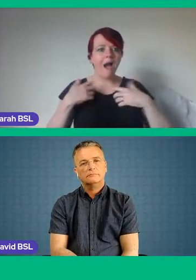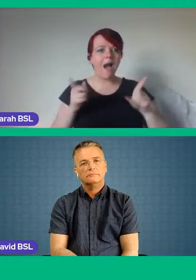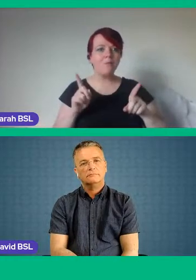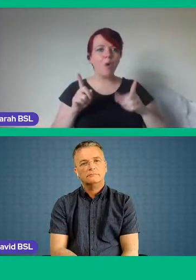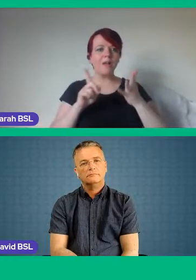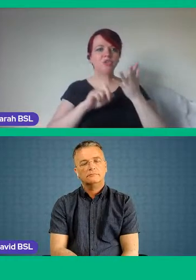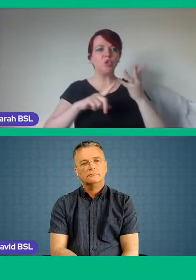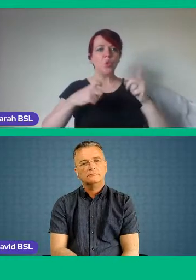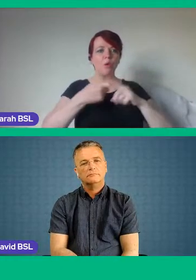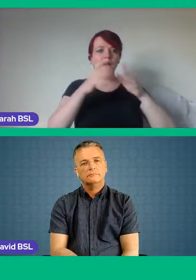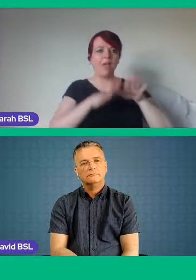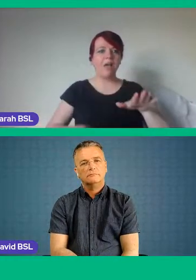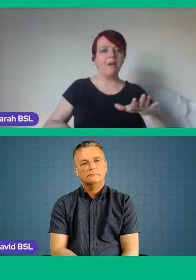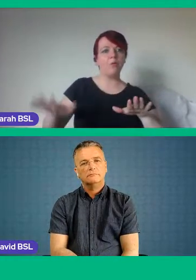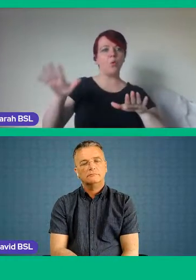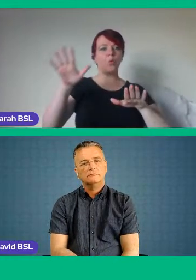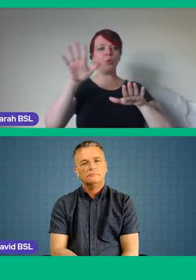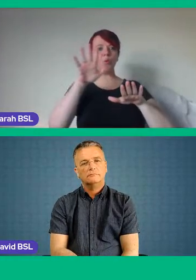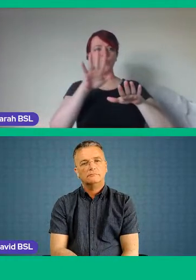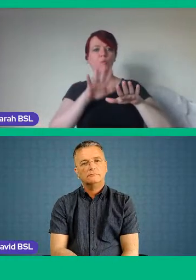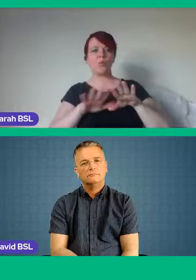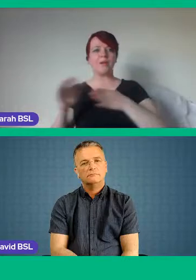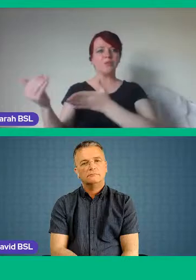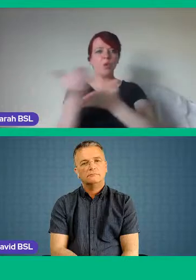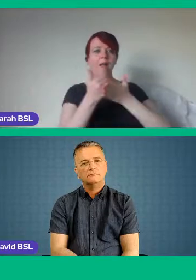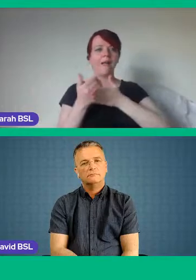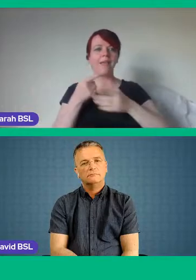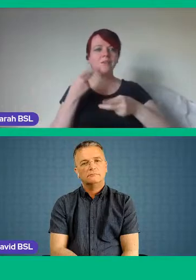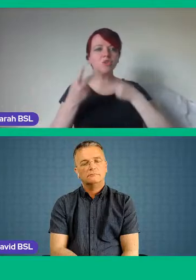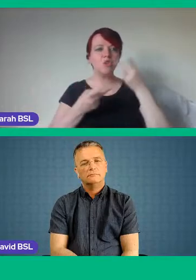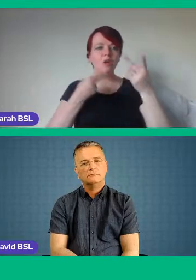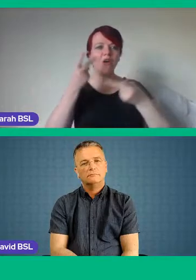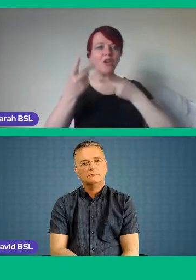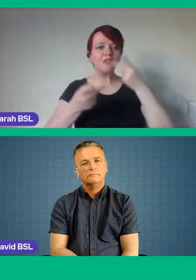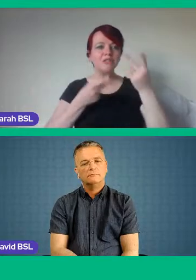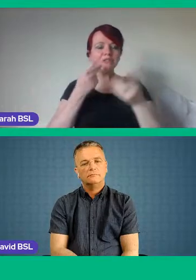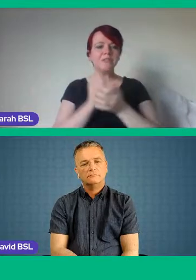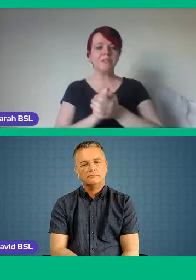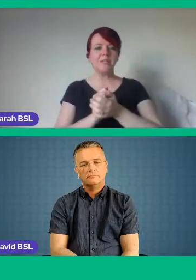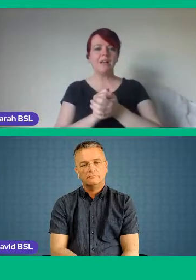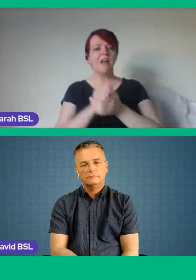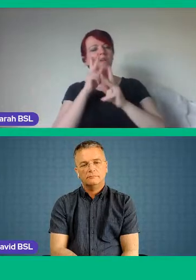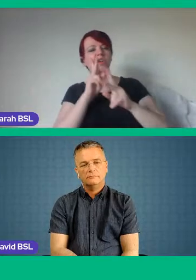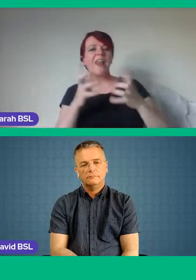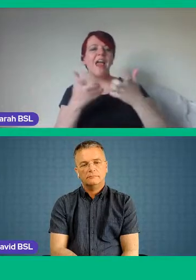across the UK which is very exciting. We are looking at ways that we can use new